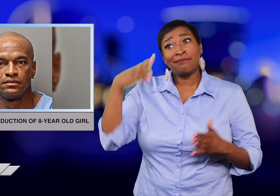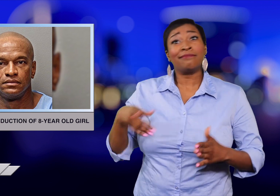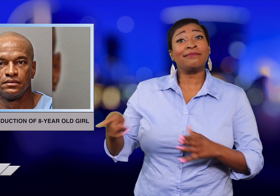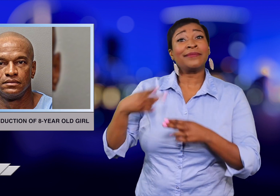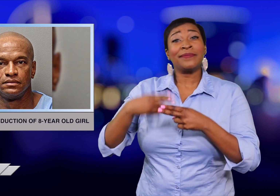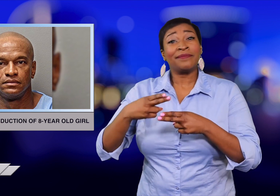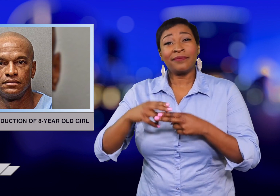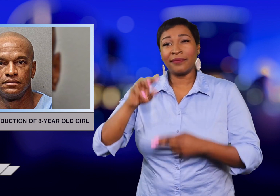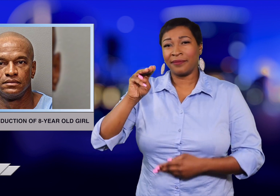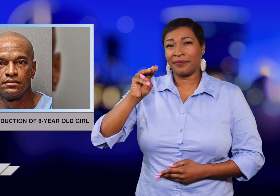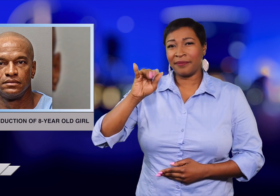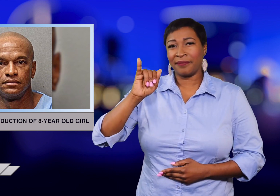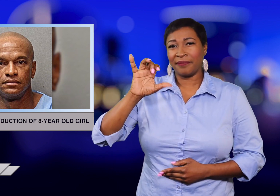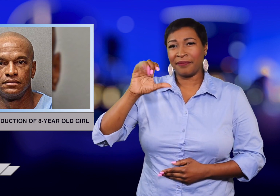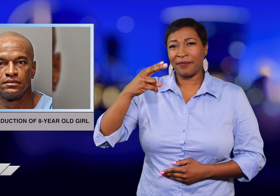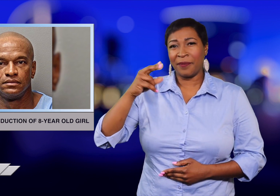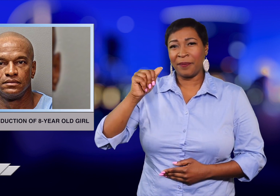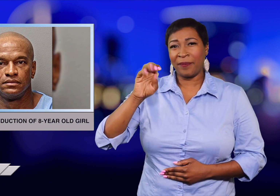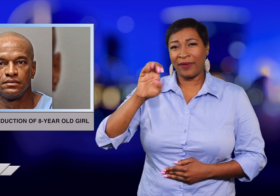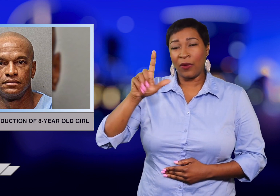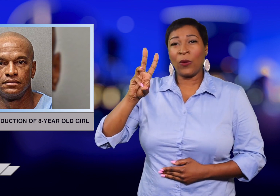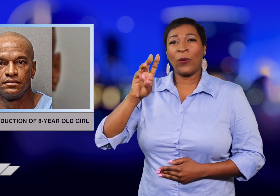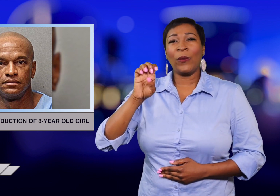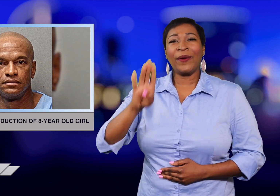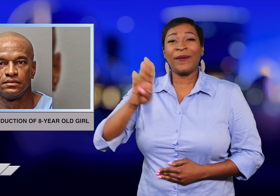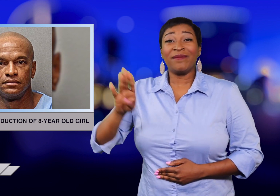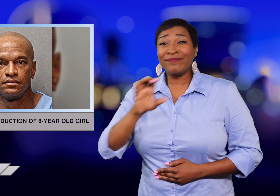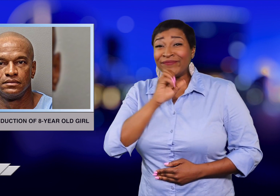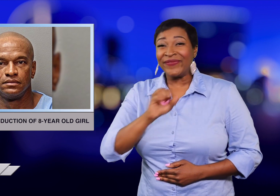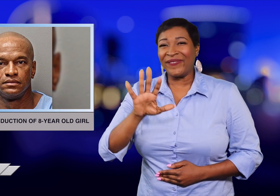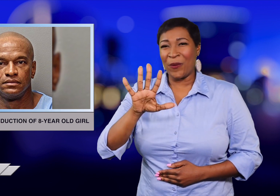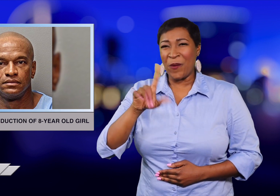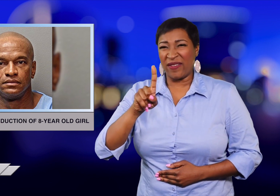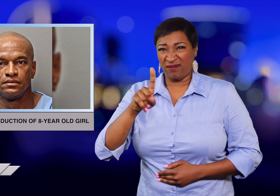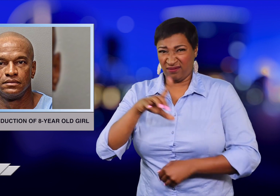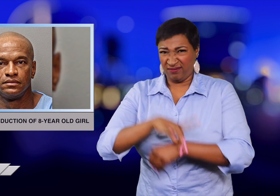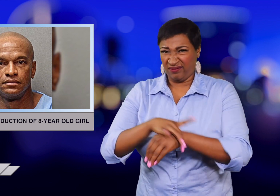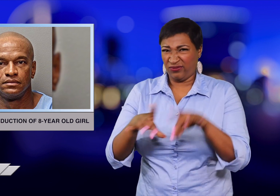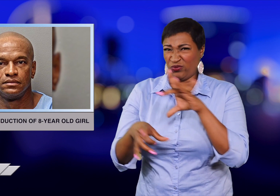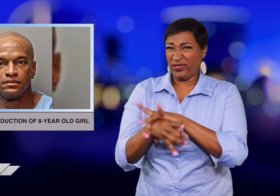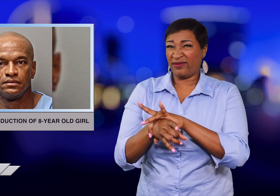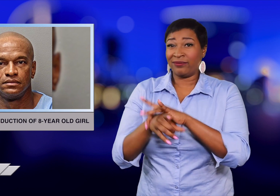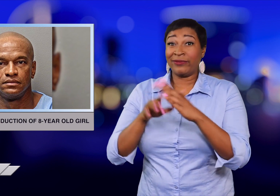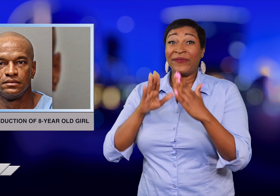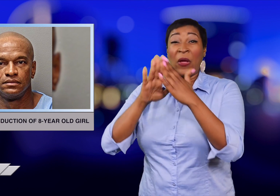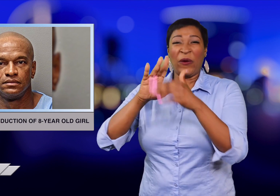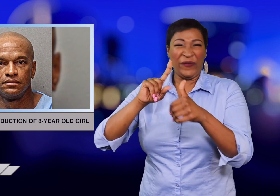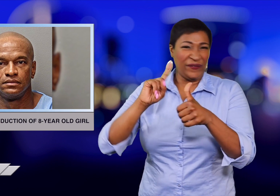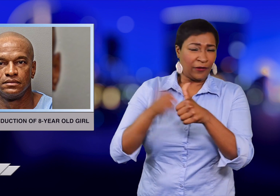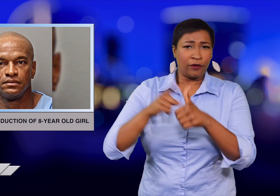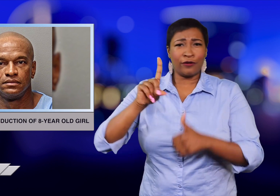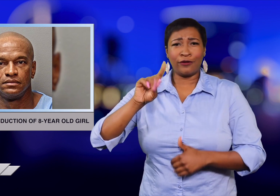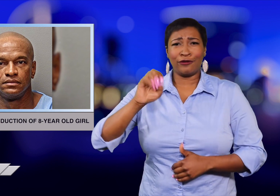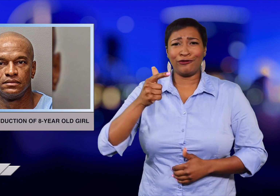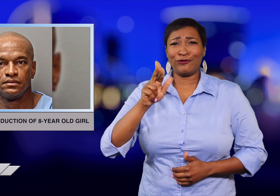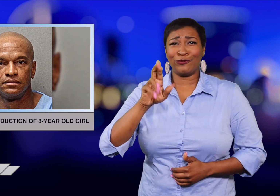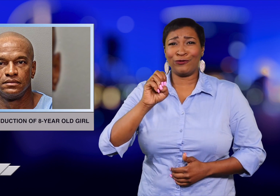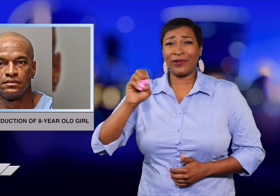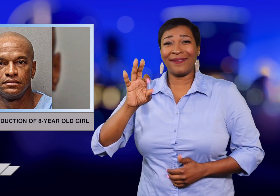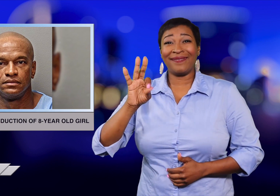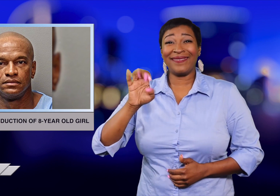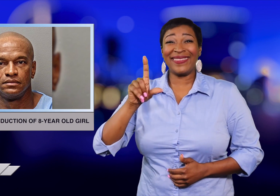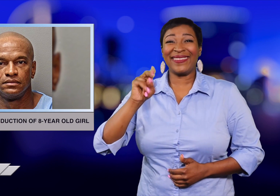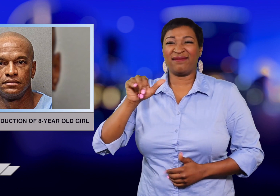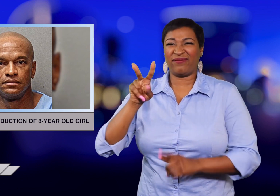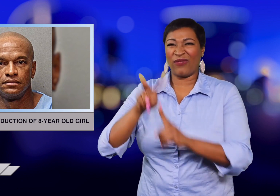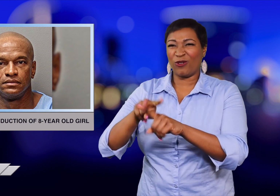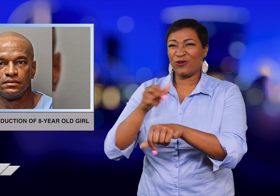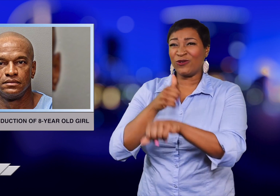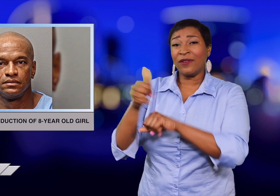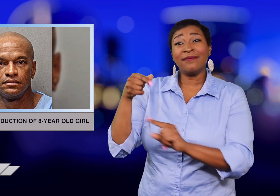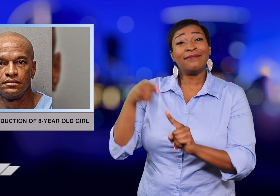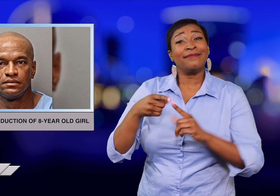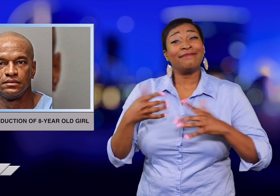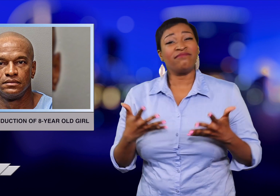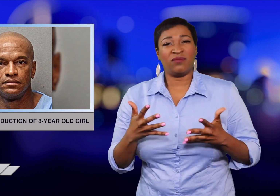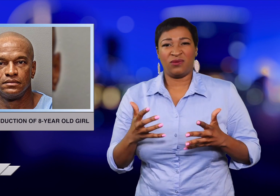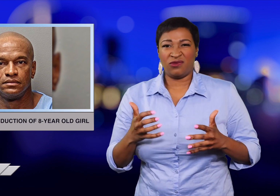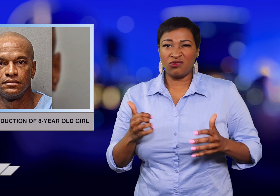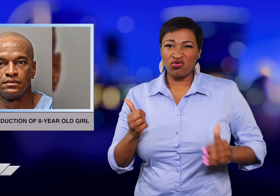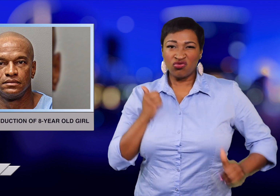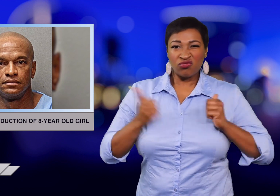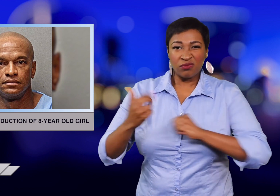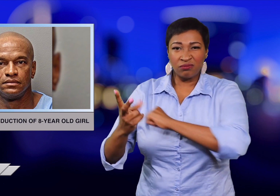51-year-old Michael Webb was arrested and faces first-degree felony charges of aggravated